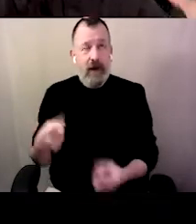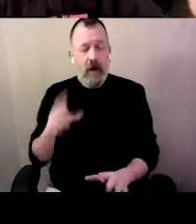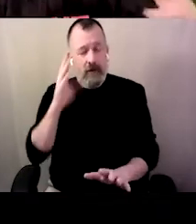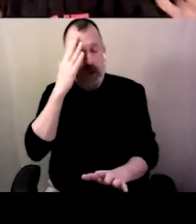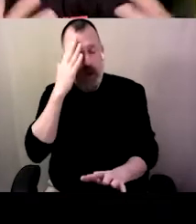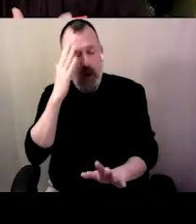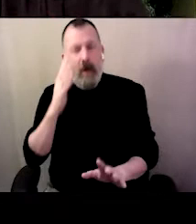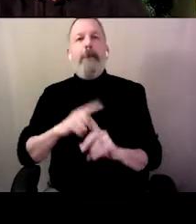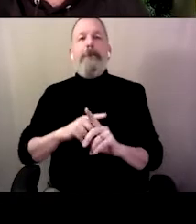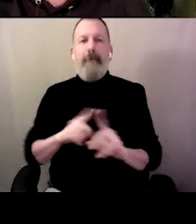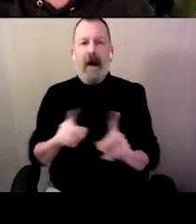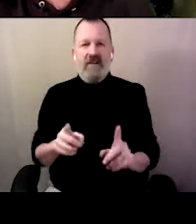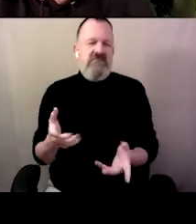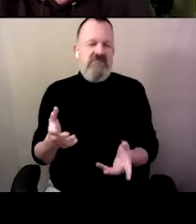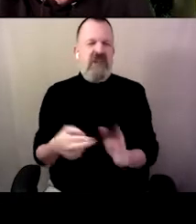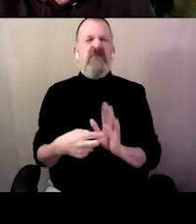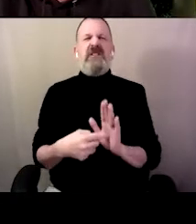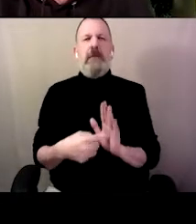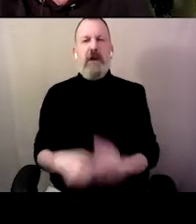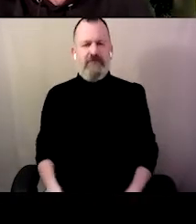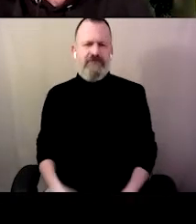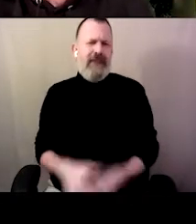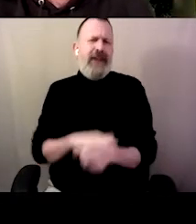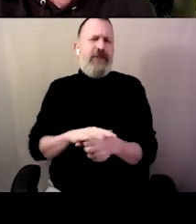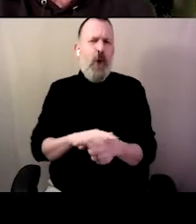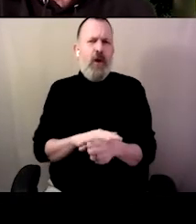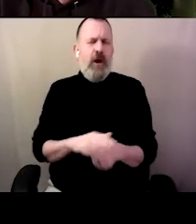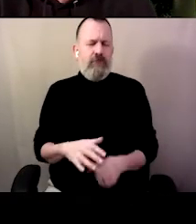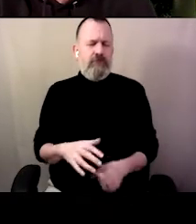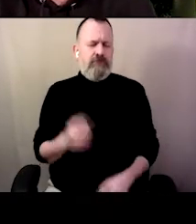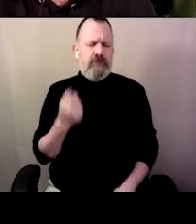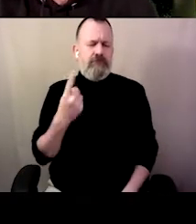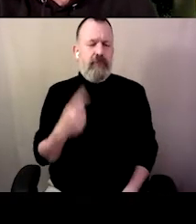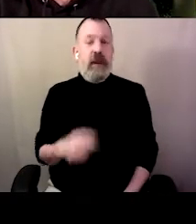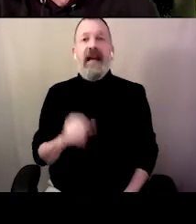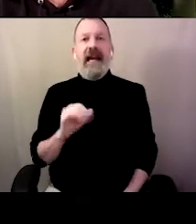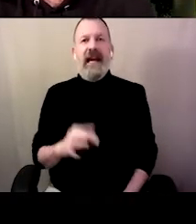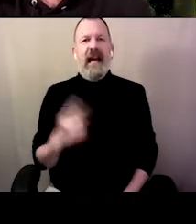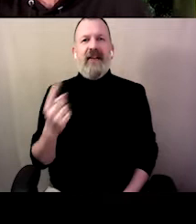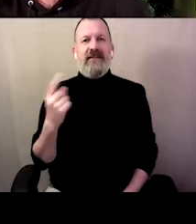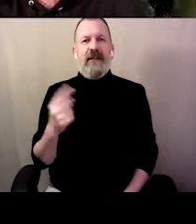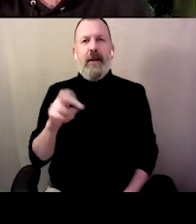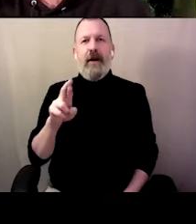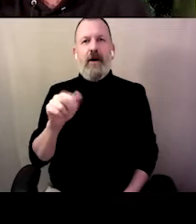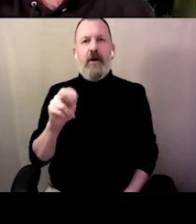let's just use it as an example because it's local and we can all kind of get it right. CalebBarlow: If someone goes out and ransoms Highland hospital